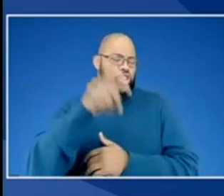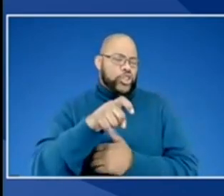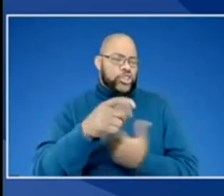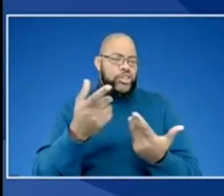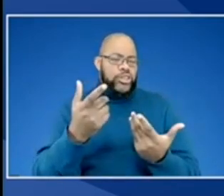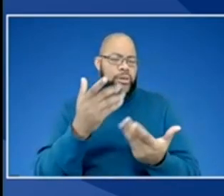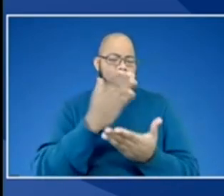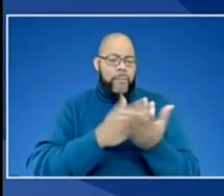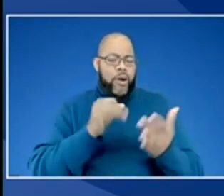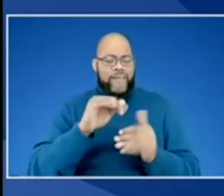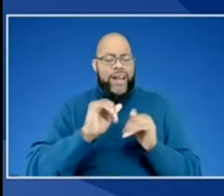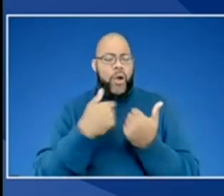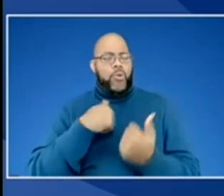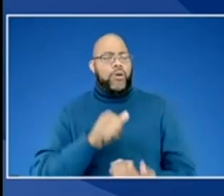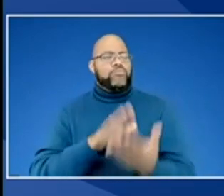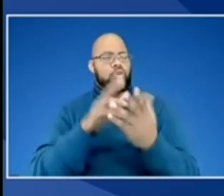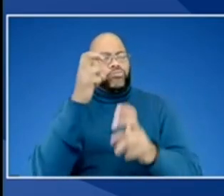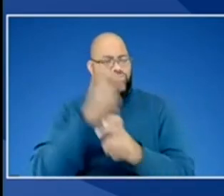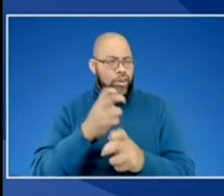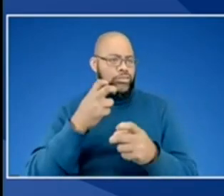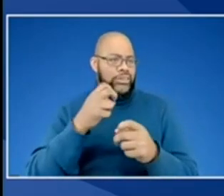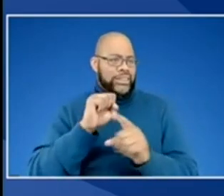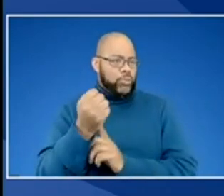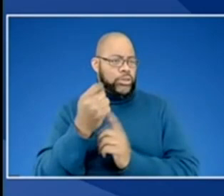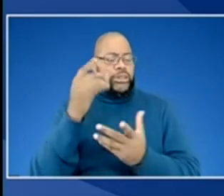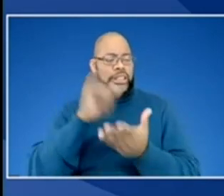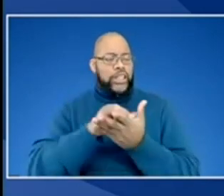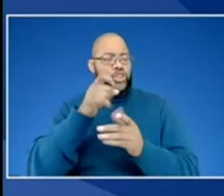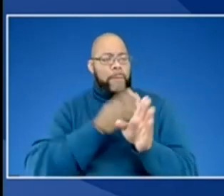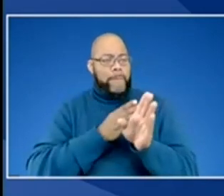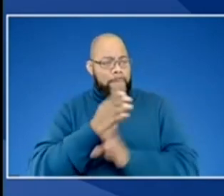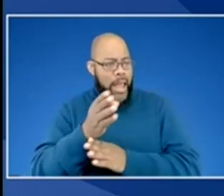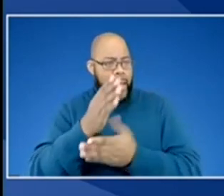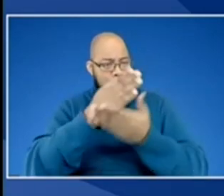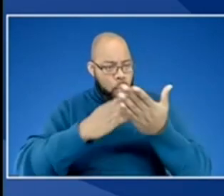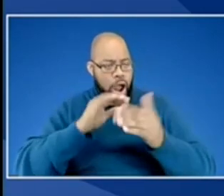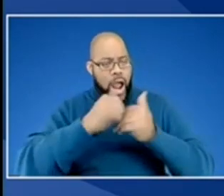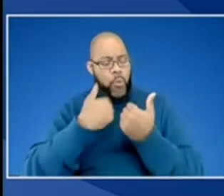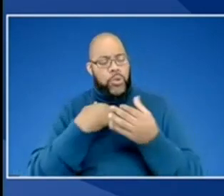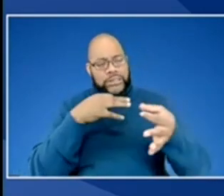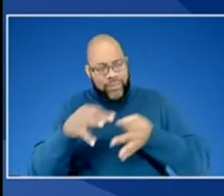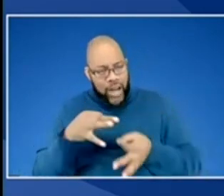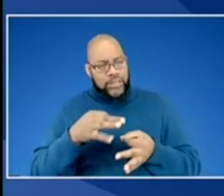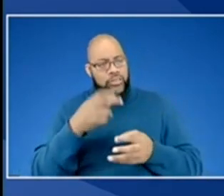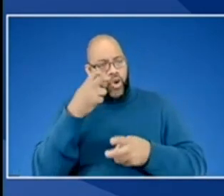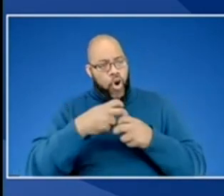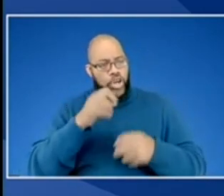how we approach hardship. That should be a main component of how we define hardship, is that you all actually